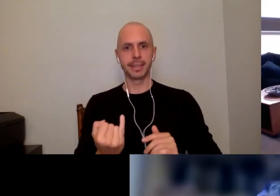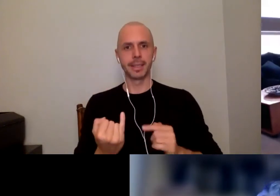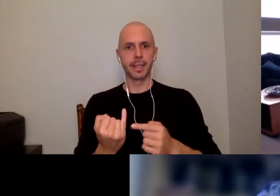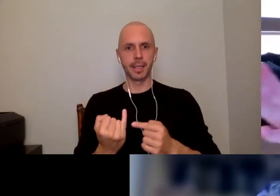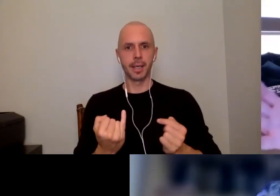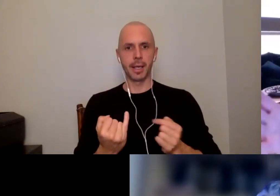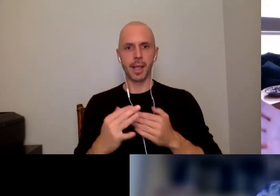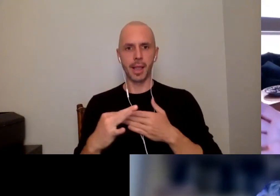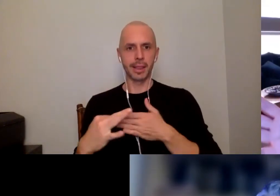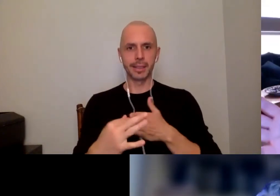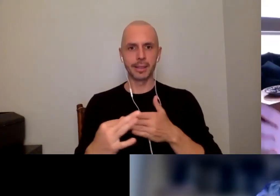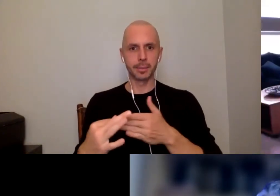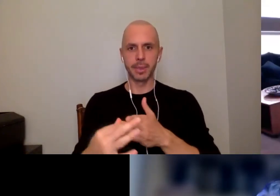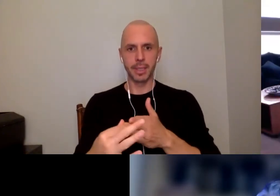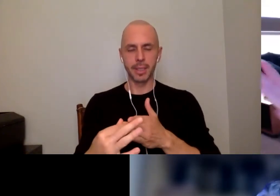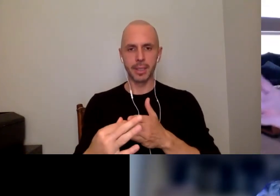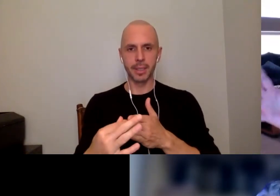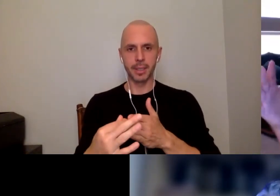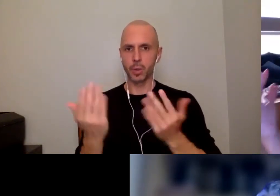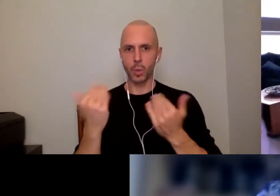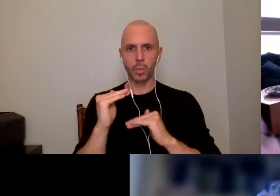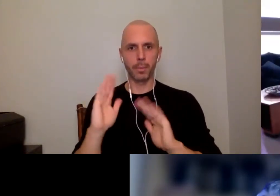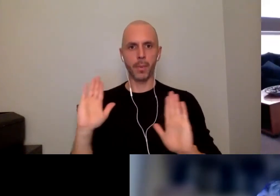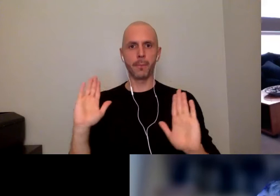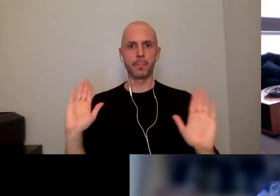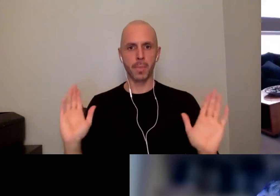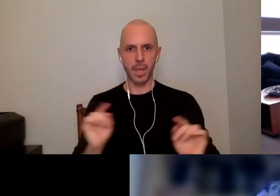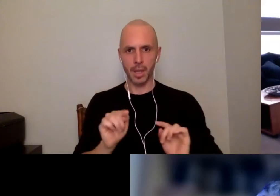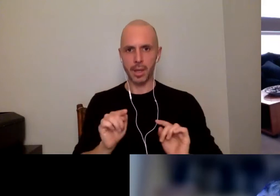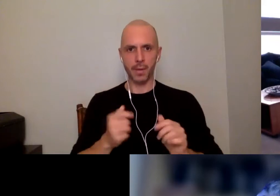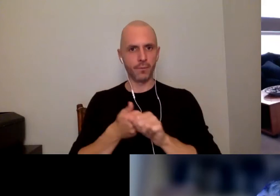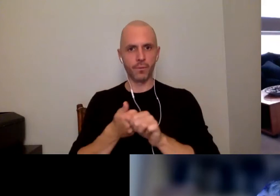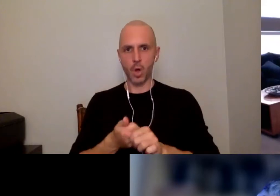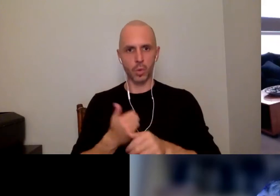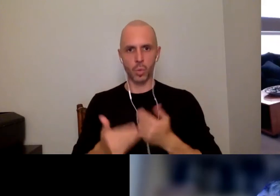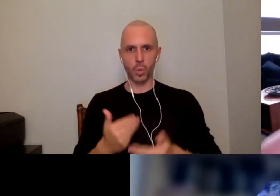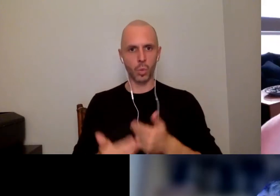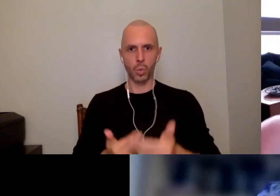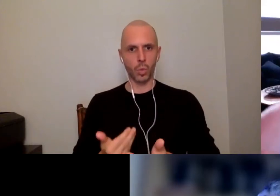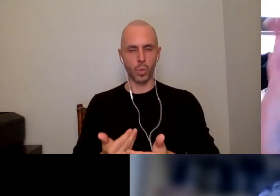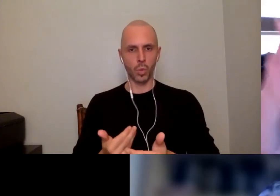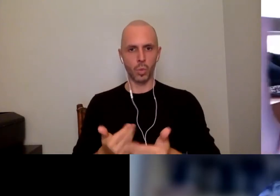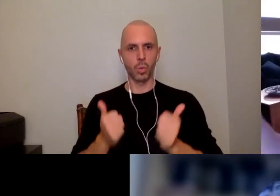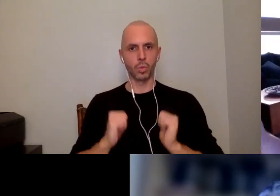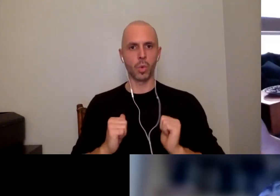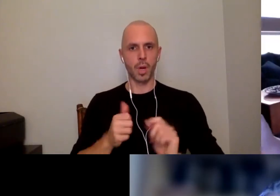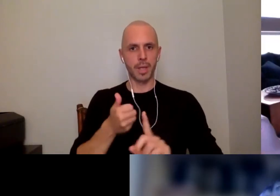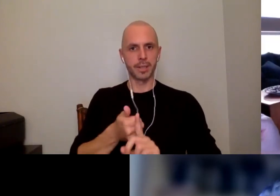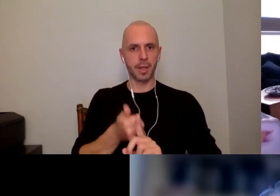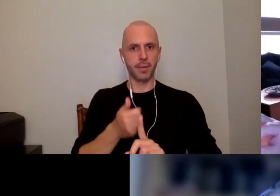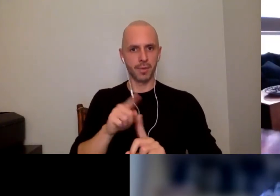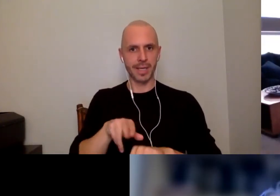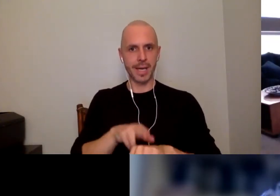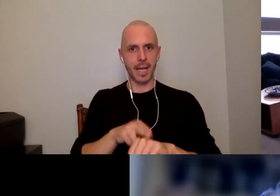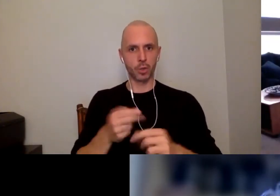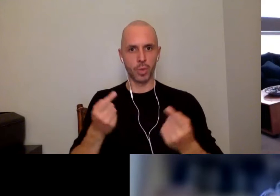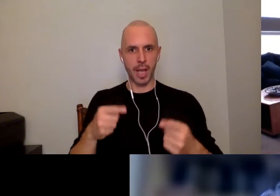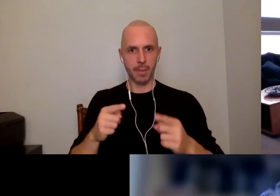also there's those moments that happen that you have to just to allow the work to be itself